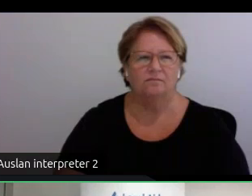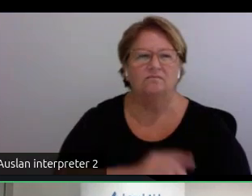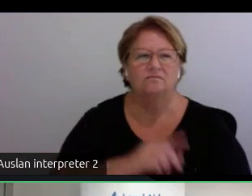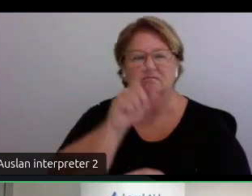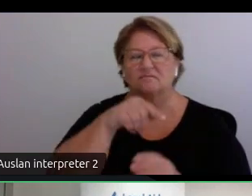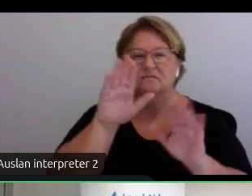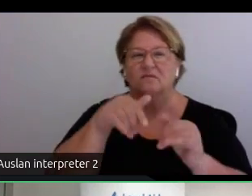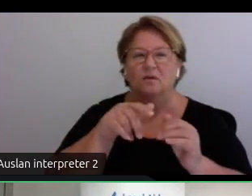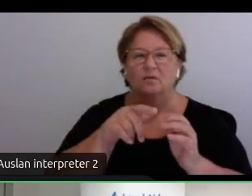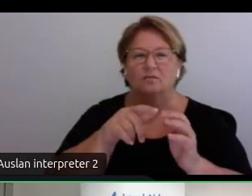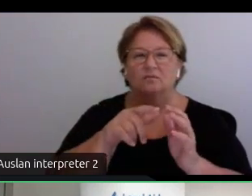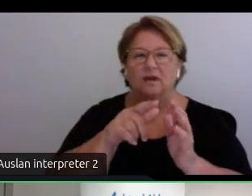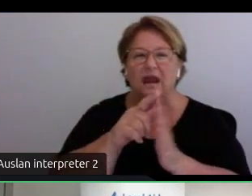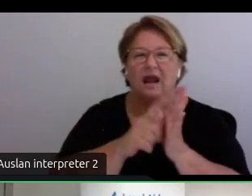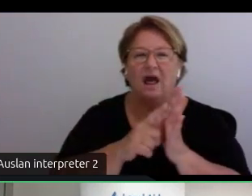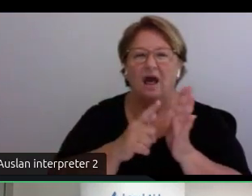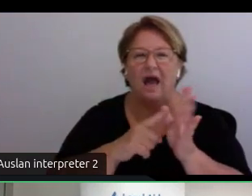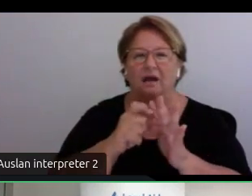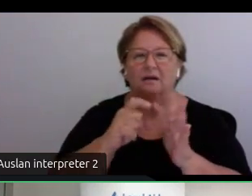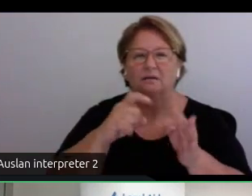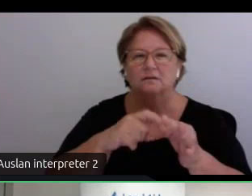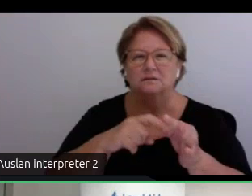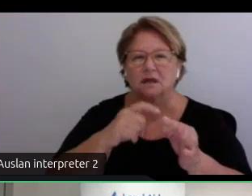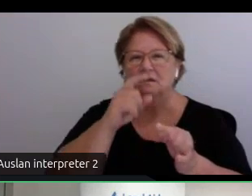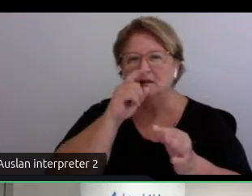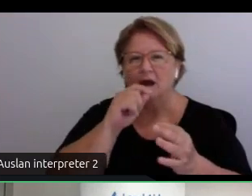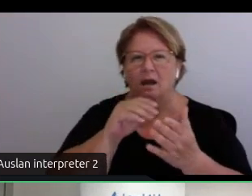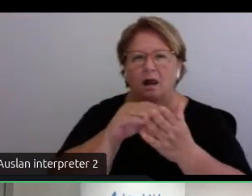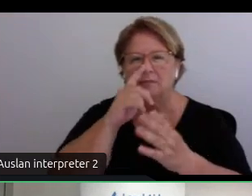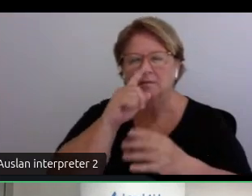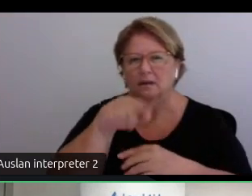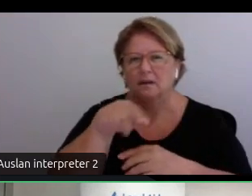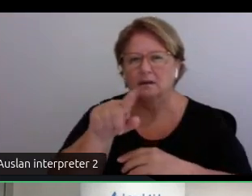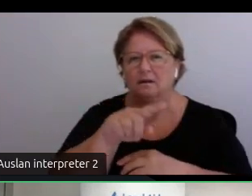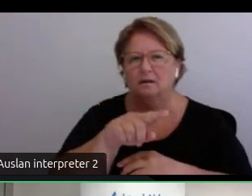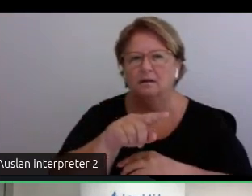they're all legal issues that Legal Aid Queensland and Community Legal Centres can assist people with